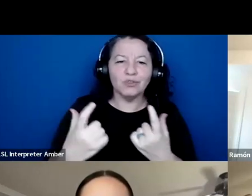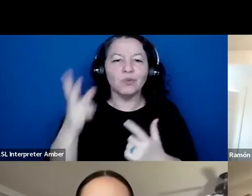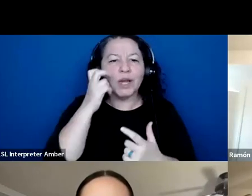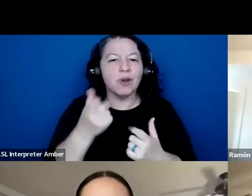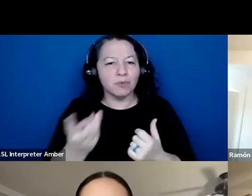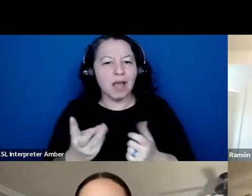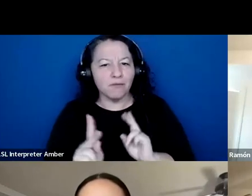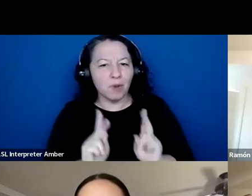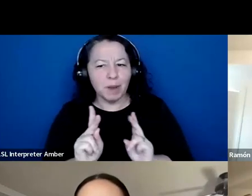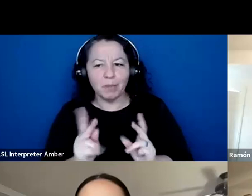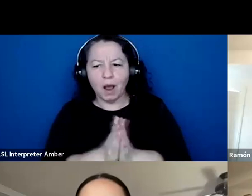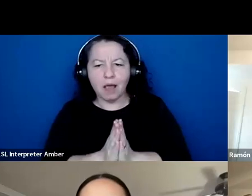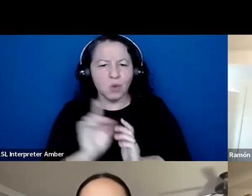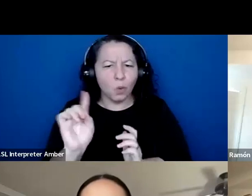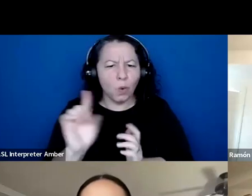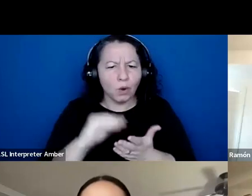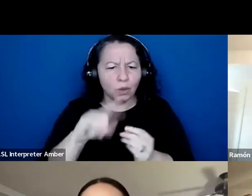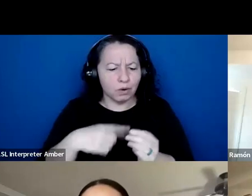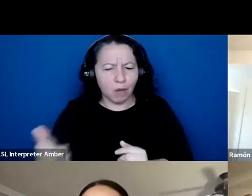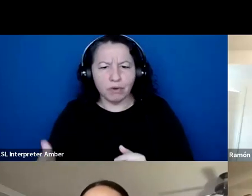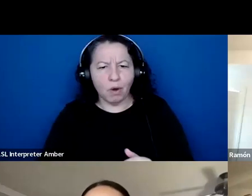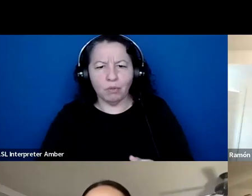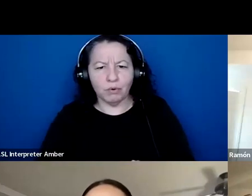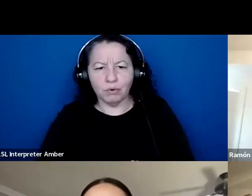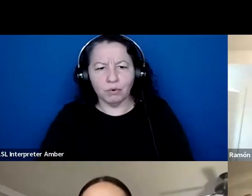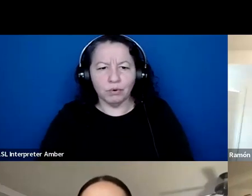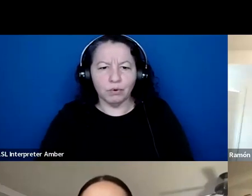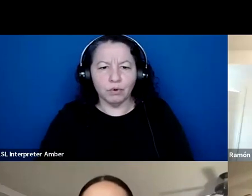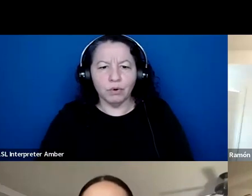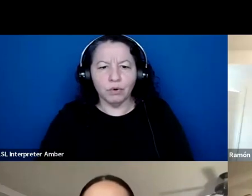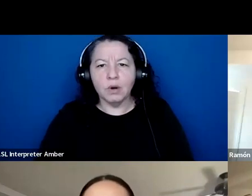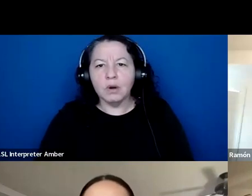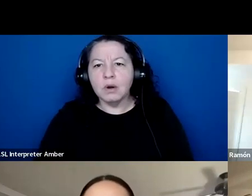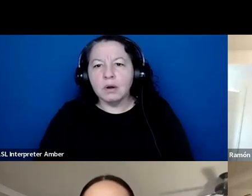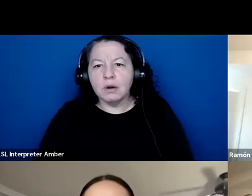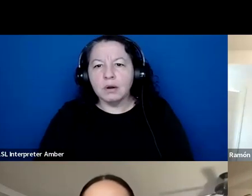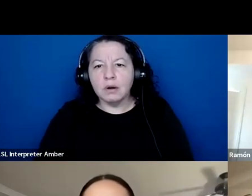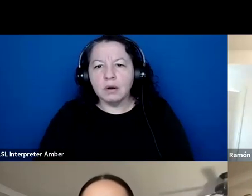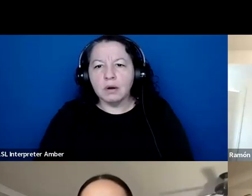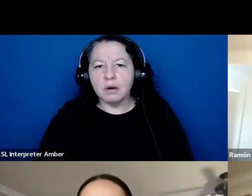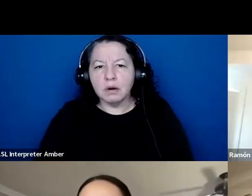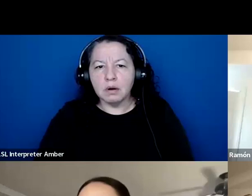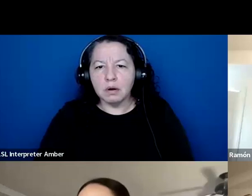where to learn about the other sort of, you know, roots of violence that are